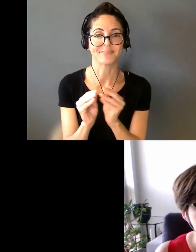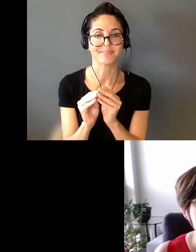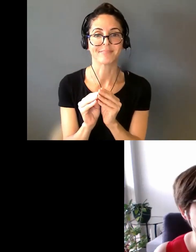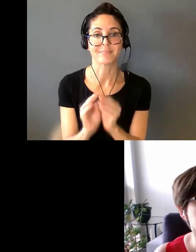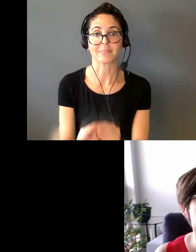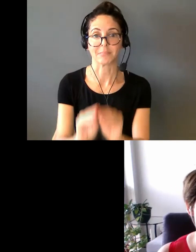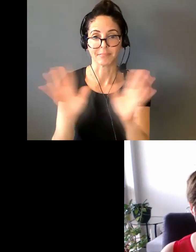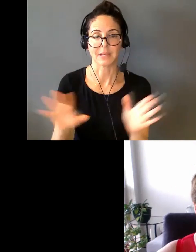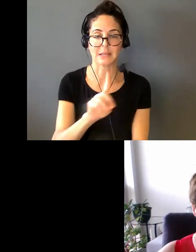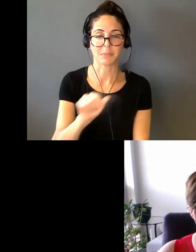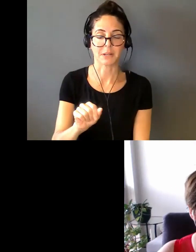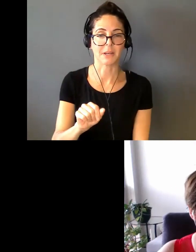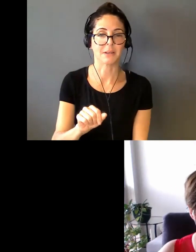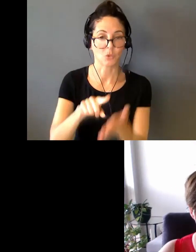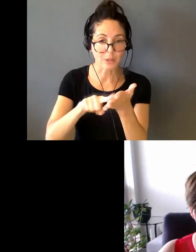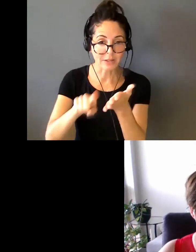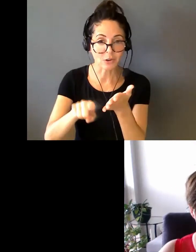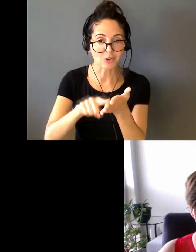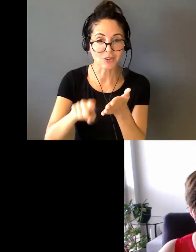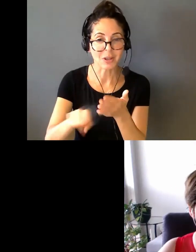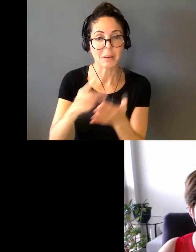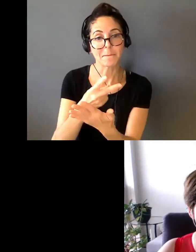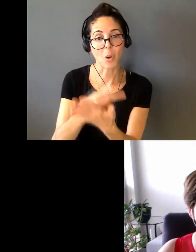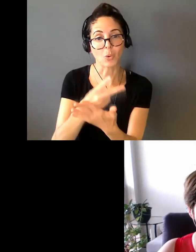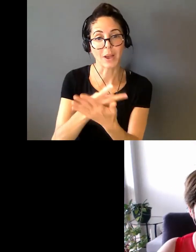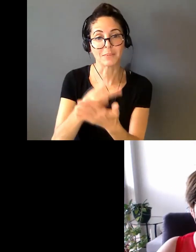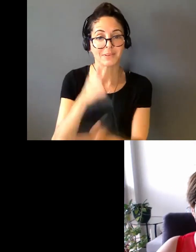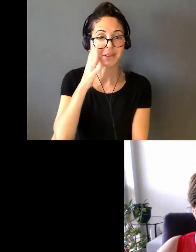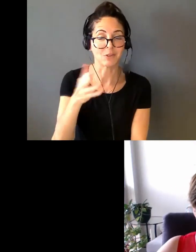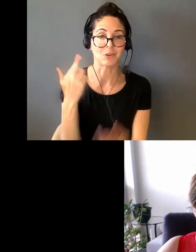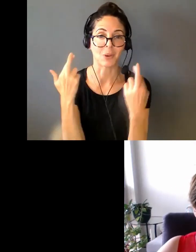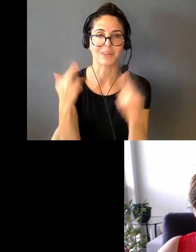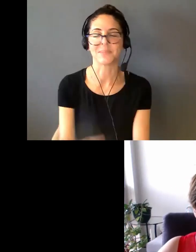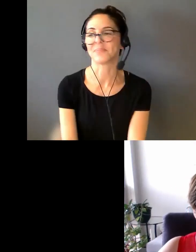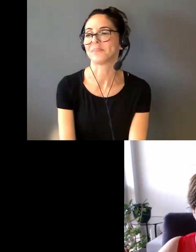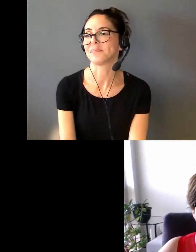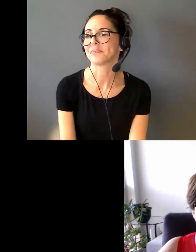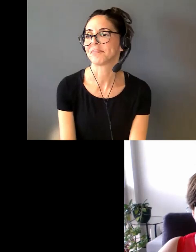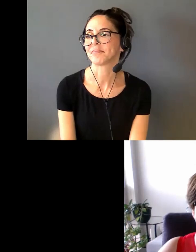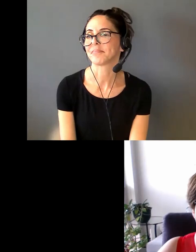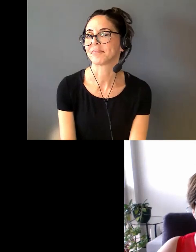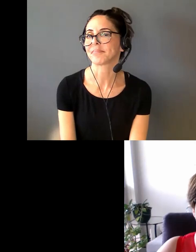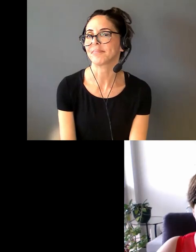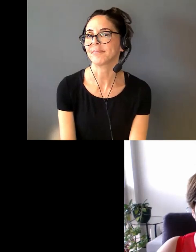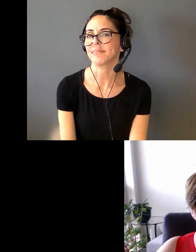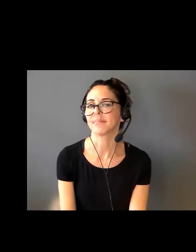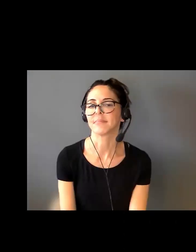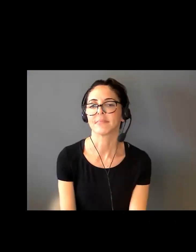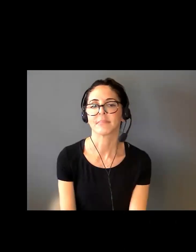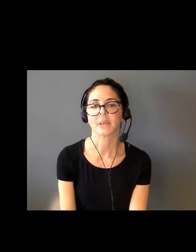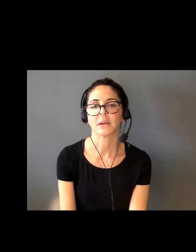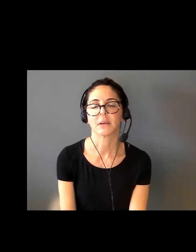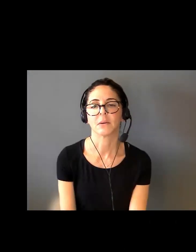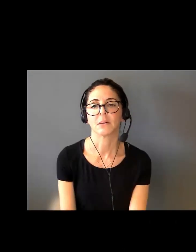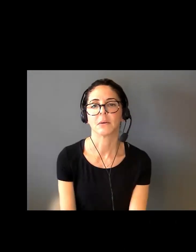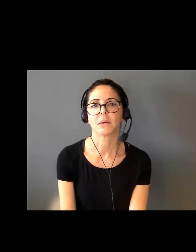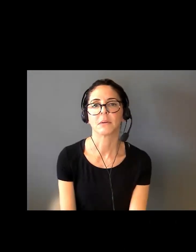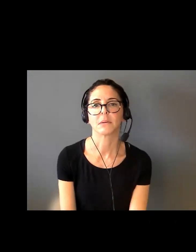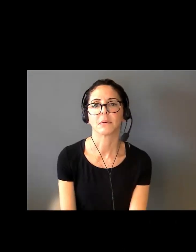research driven graduate programs in the future. That sounds fun. Pierre might be